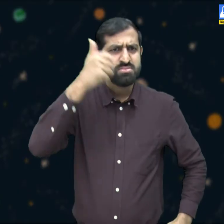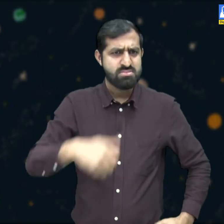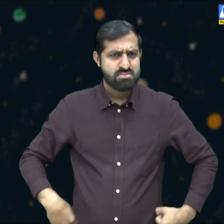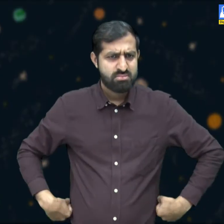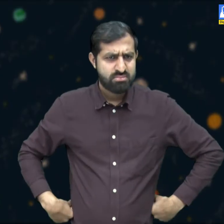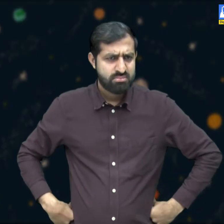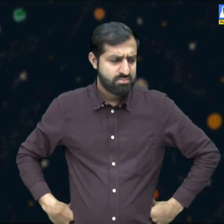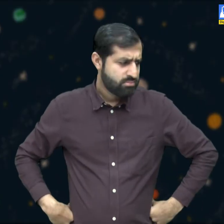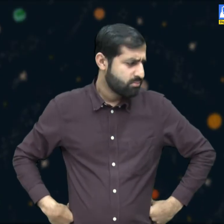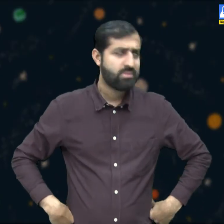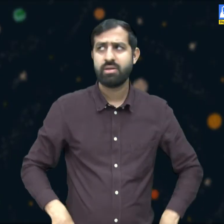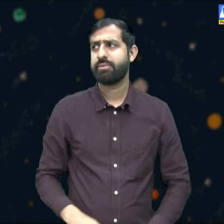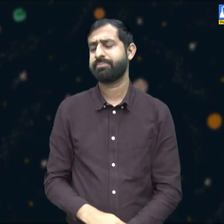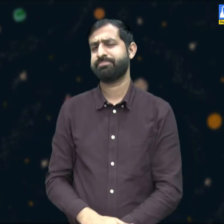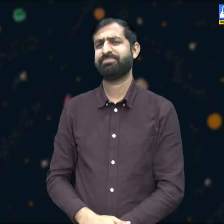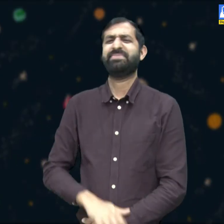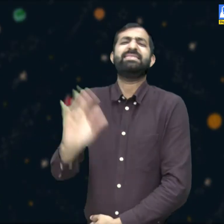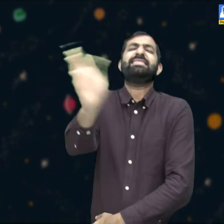Think Tank was eagerly waiting to get the answer.